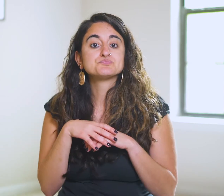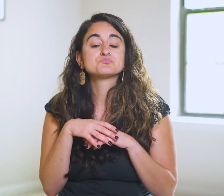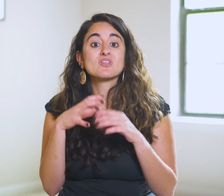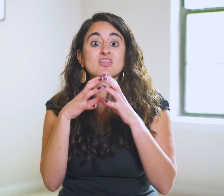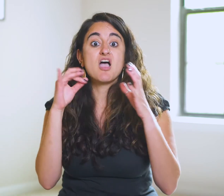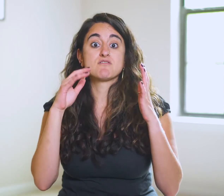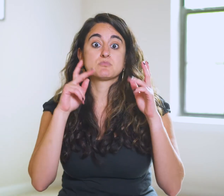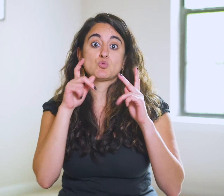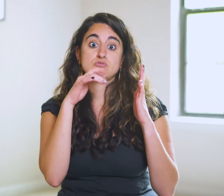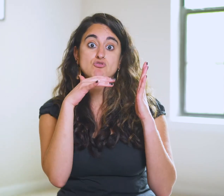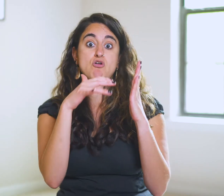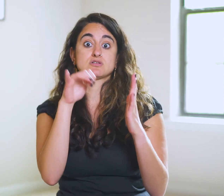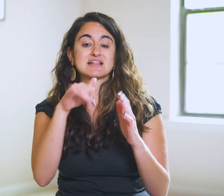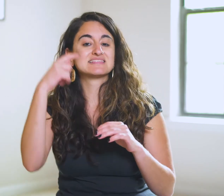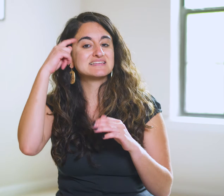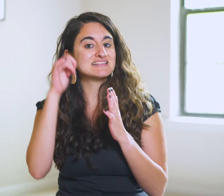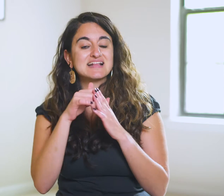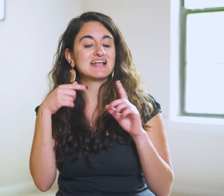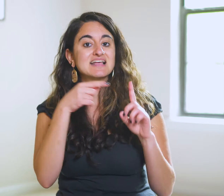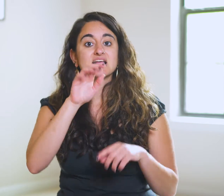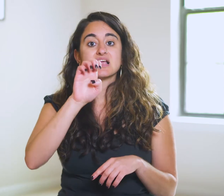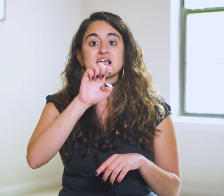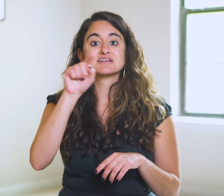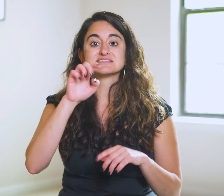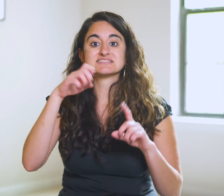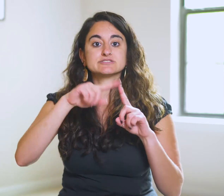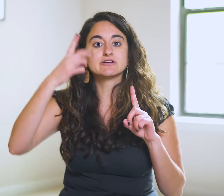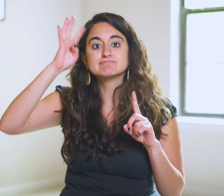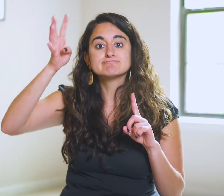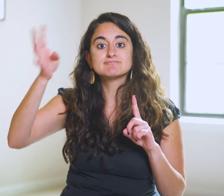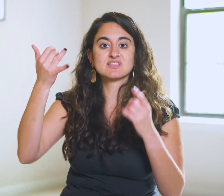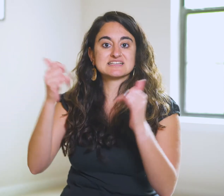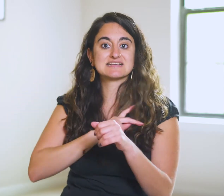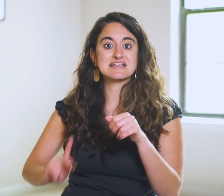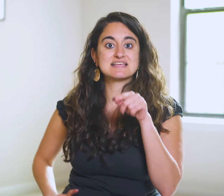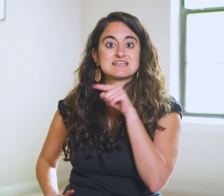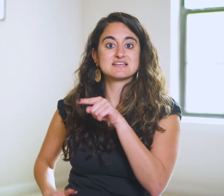Lots of scholars think Ezekiel invents this king